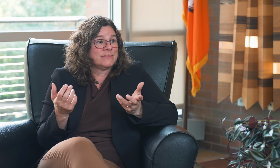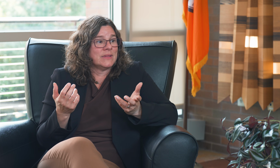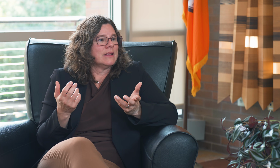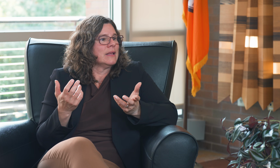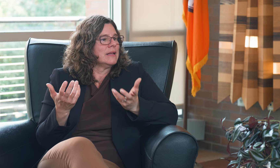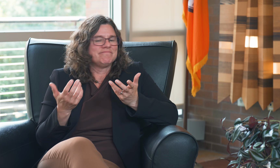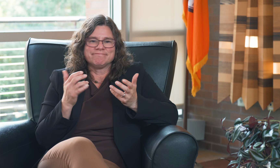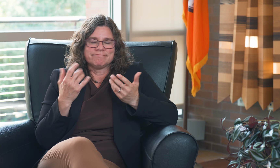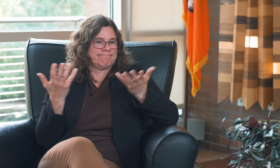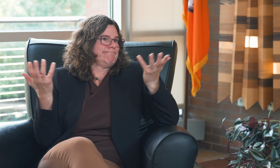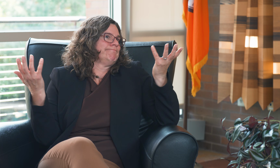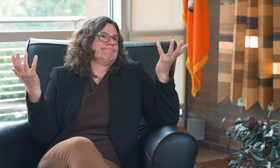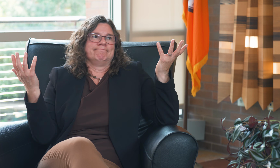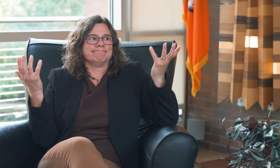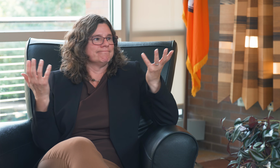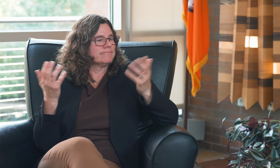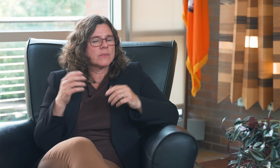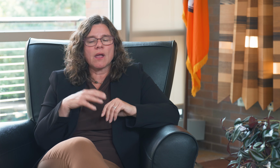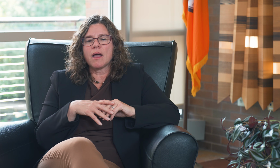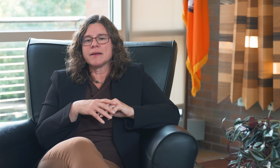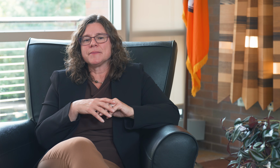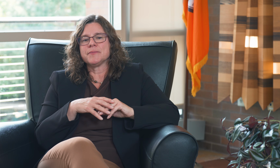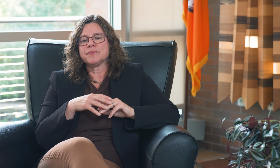Honestly, I'm not sure.